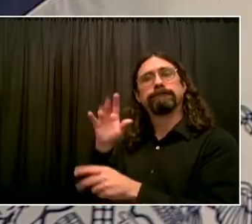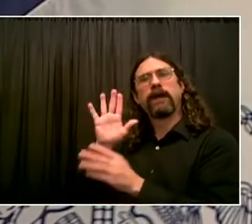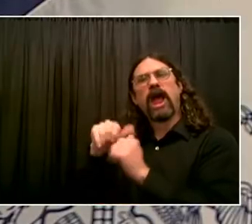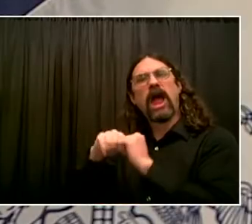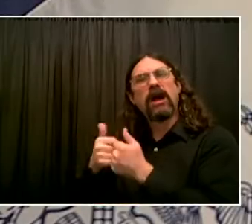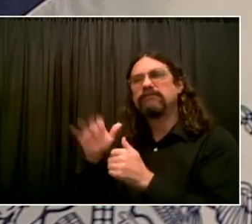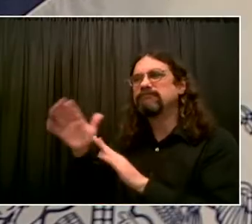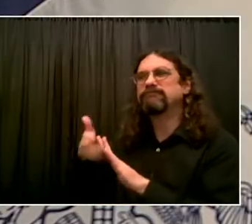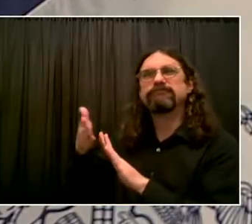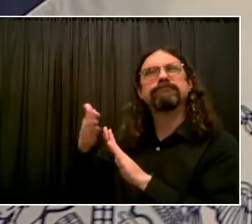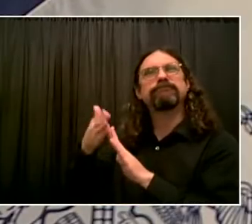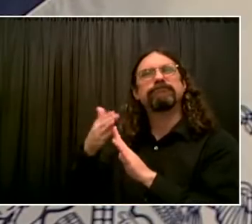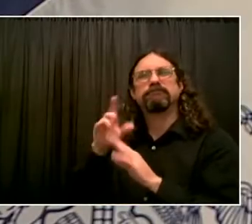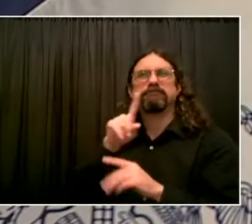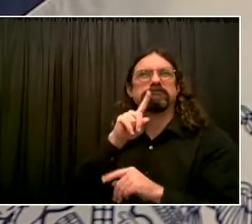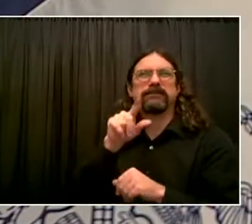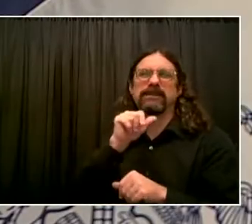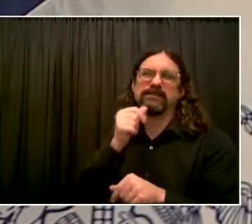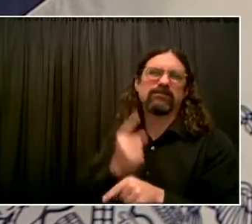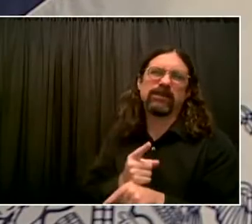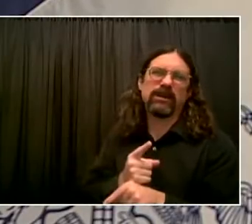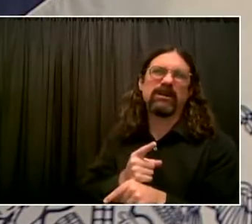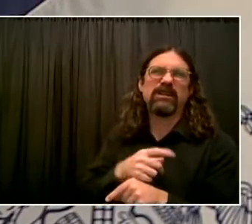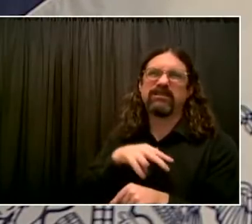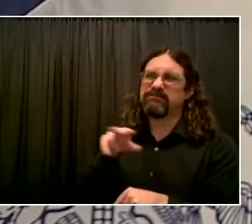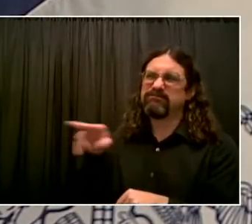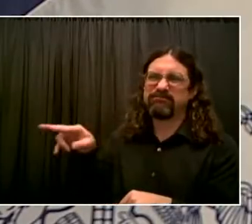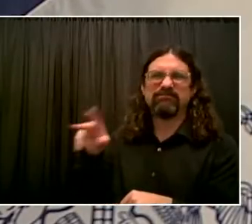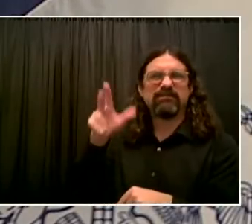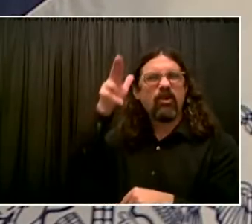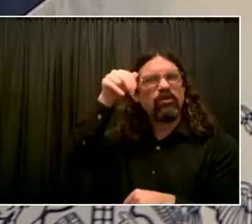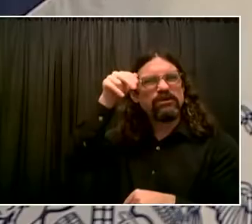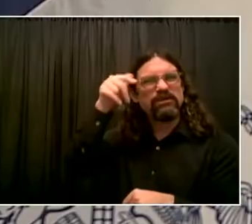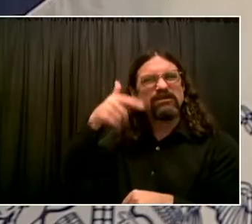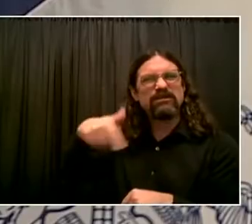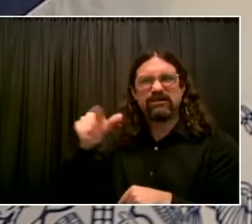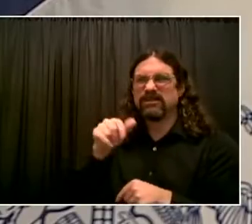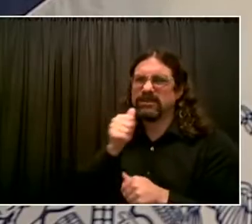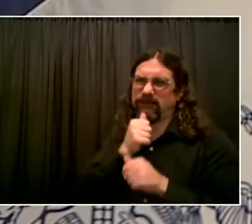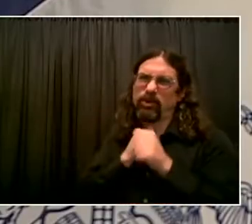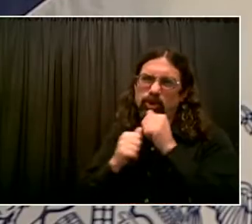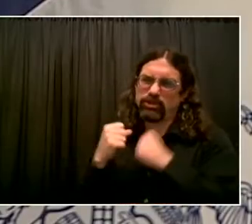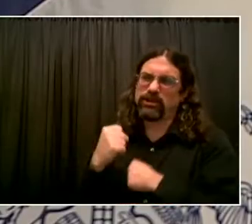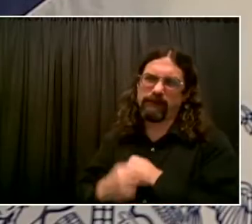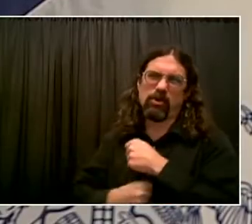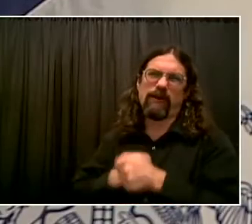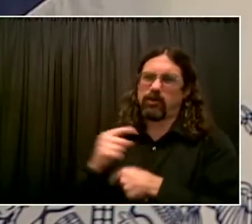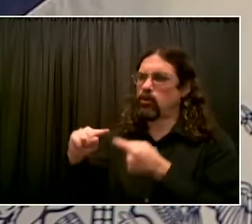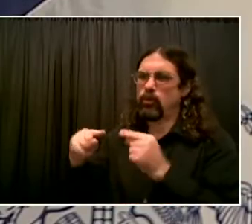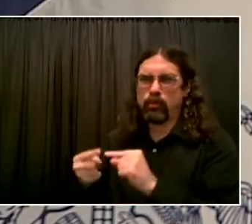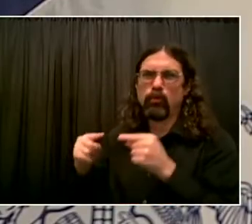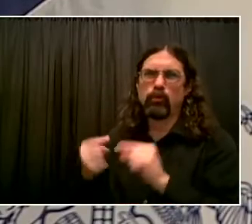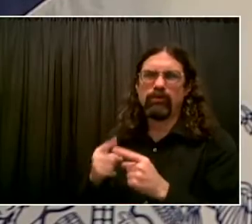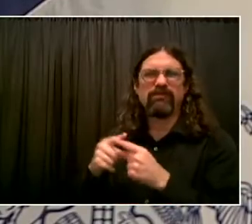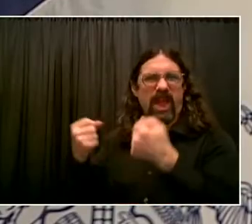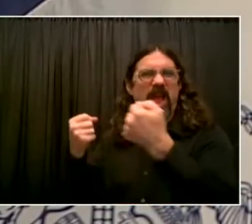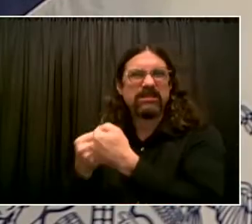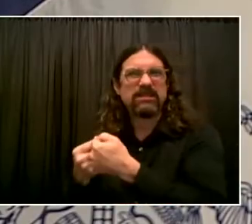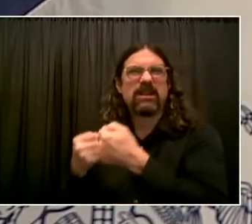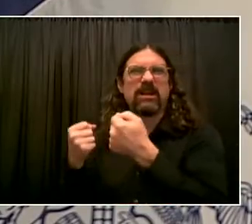CARRIAGES AND THE WAY THAT INUDSTRY HS ADEVELOPED AND THE